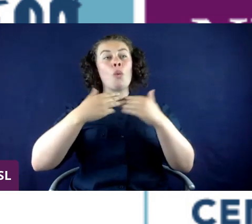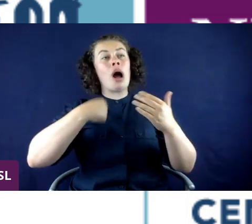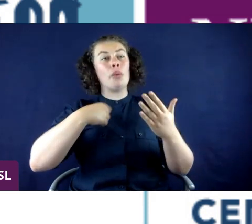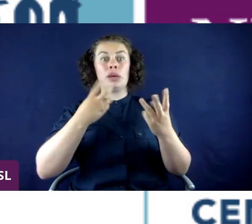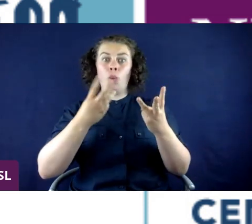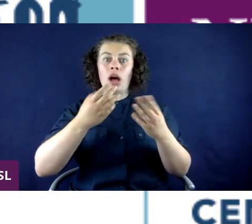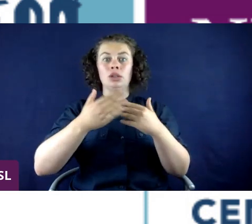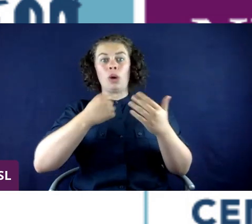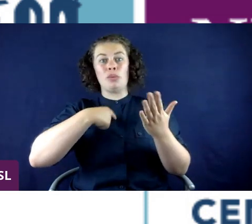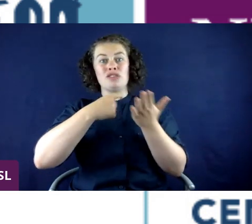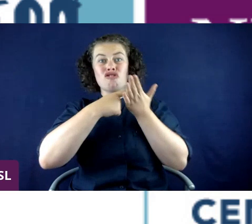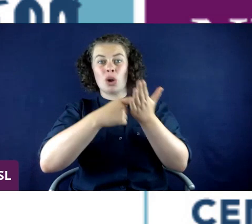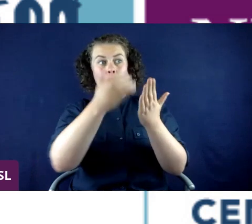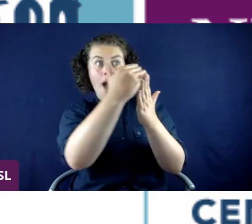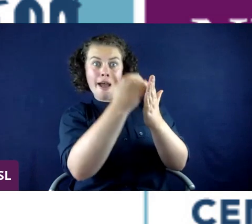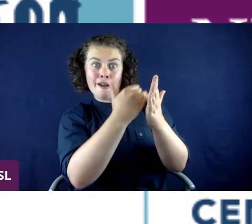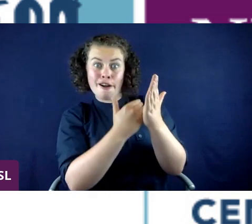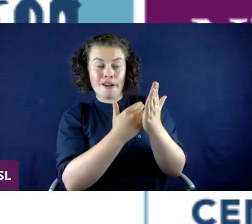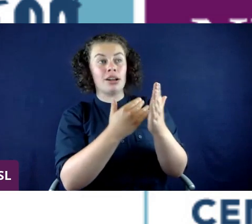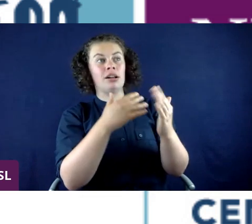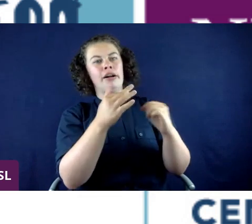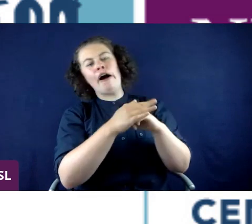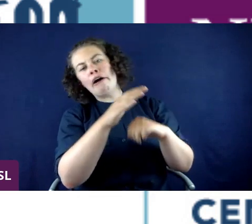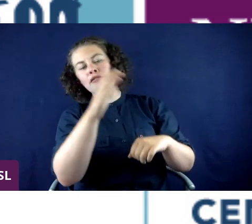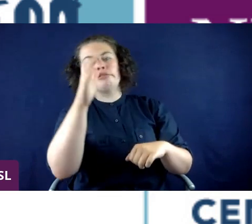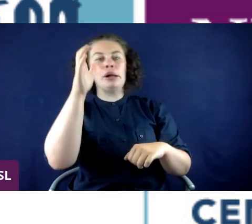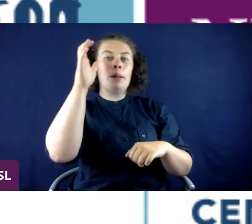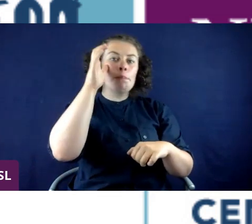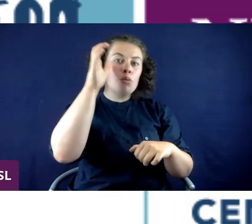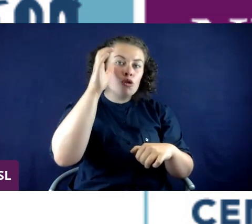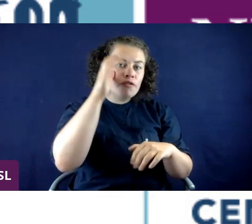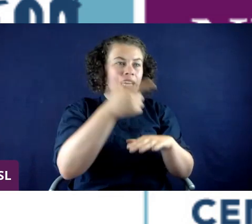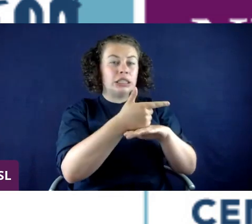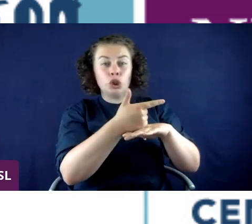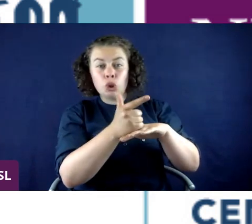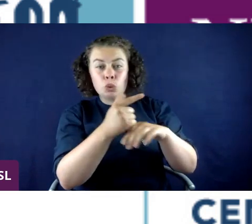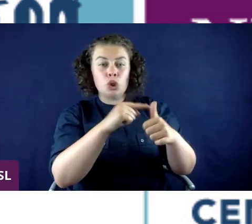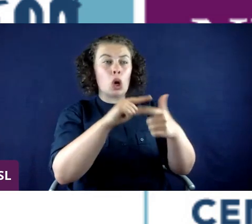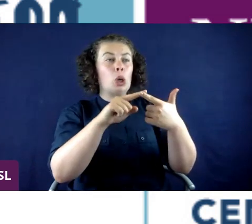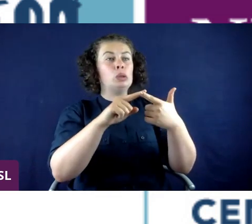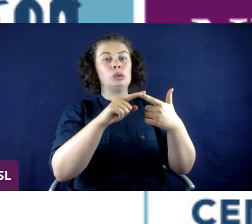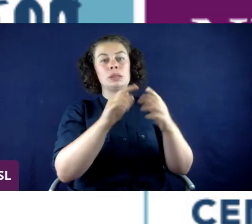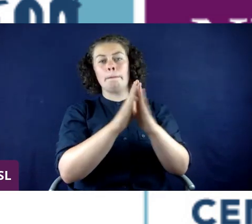of production companies, book publishers, right now, we don't require